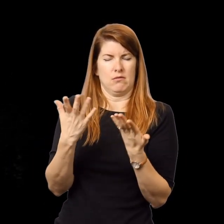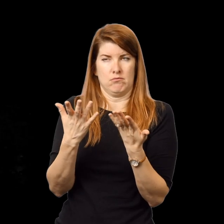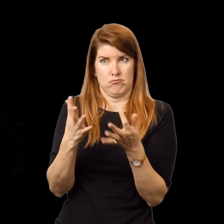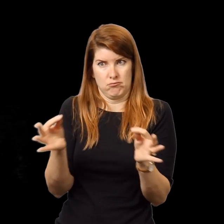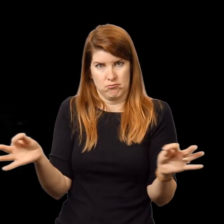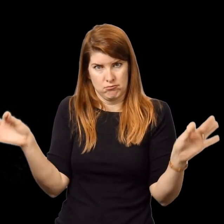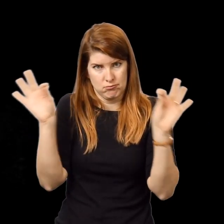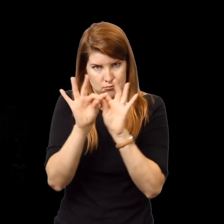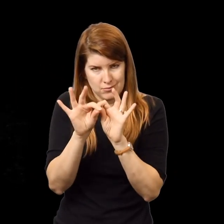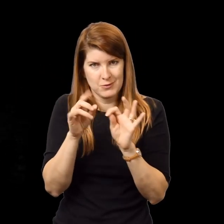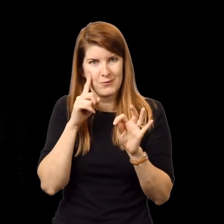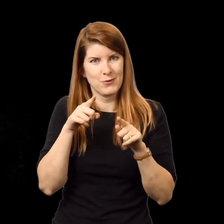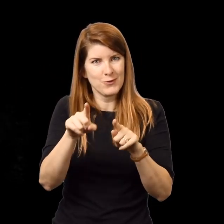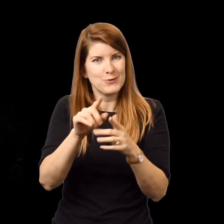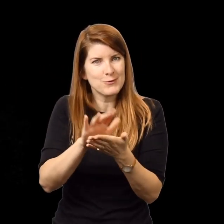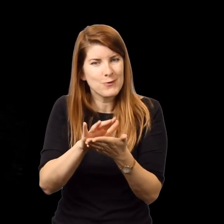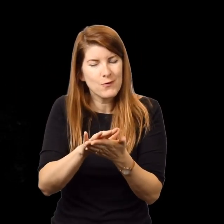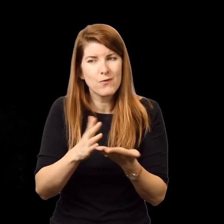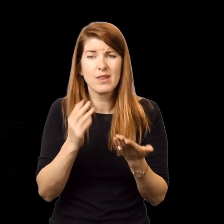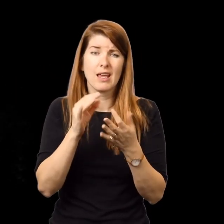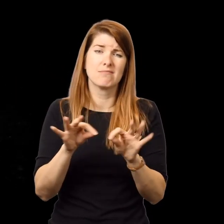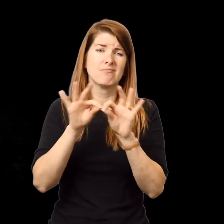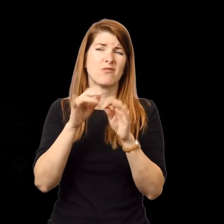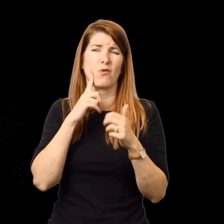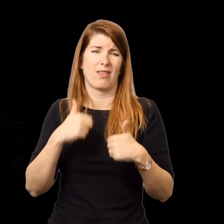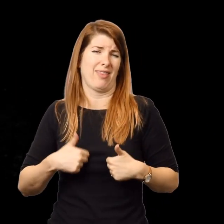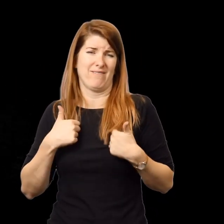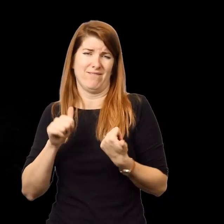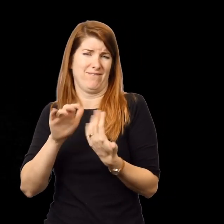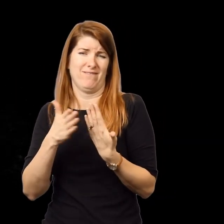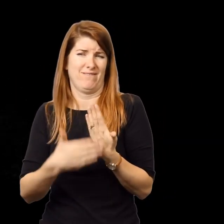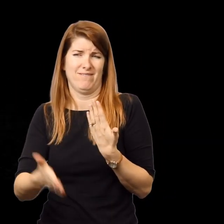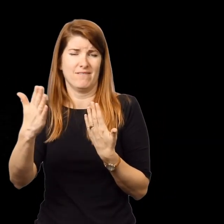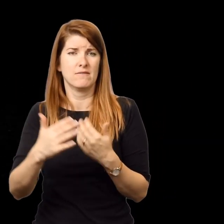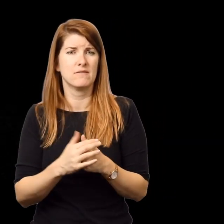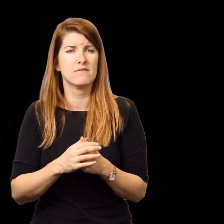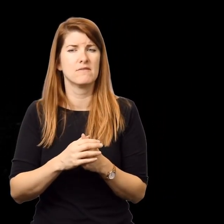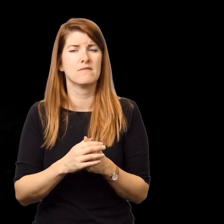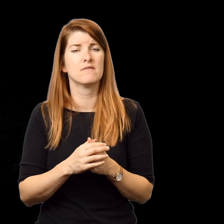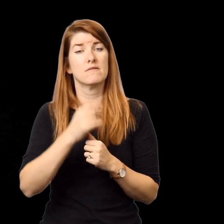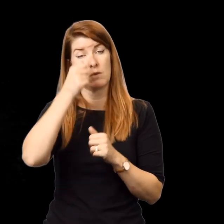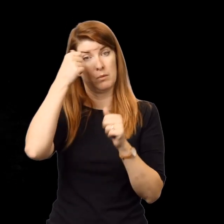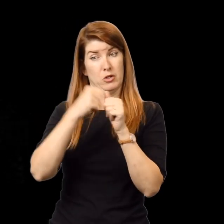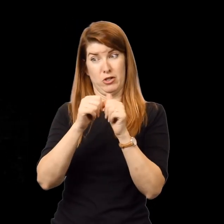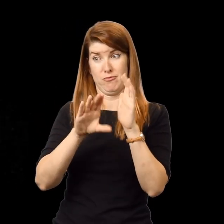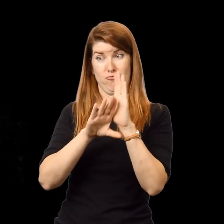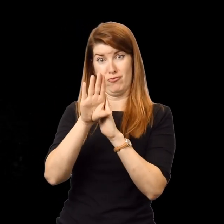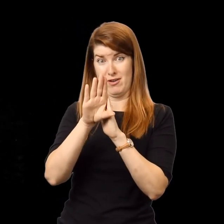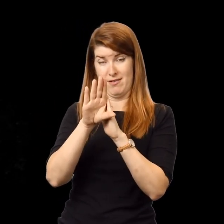They are absolutely essential in school, and they're essential in life. And they are the last area to develop.